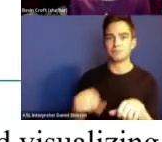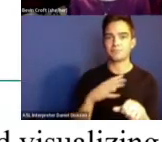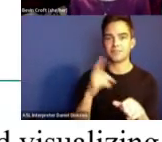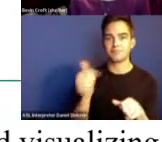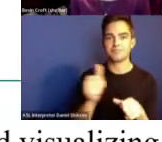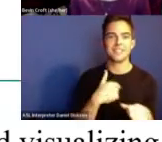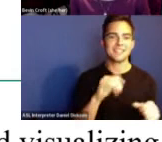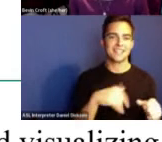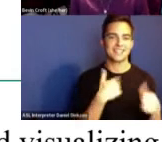waiting for.